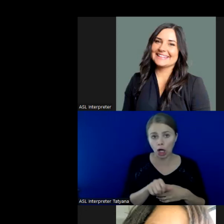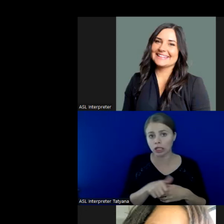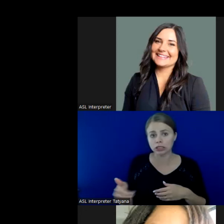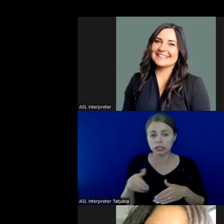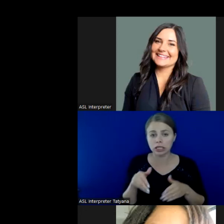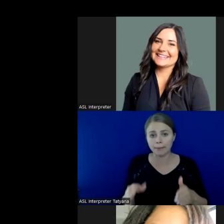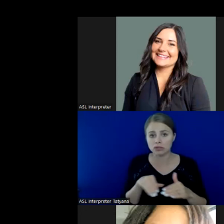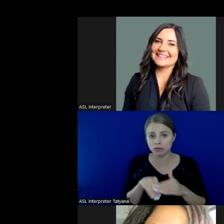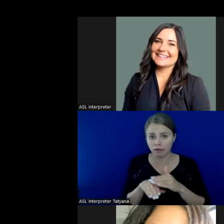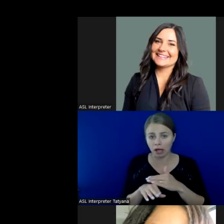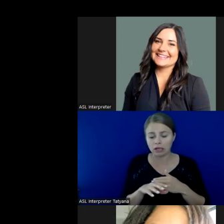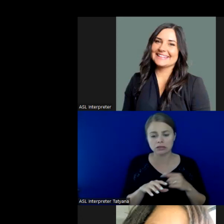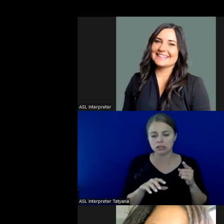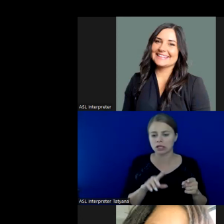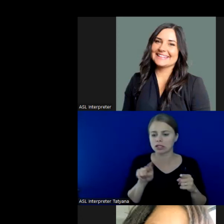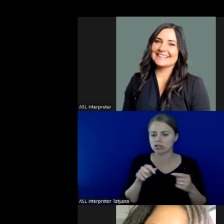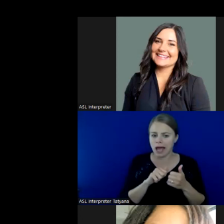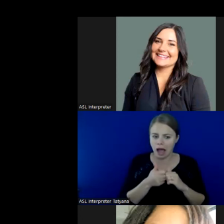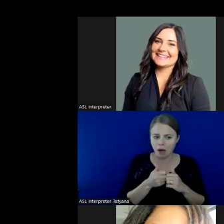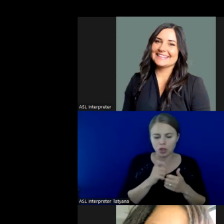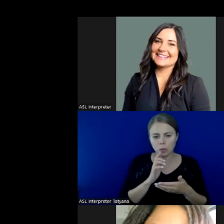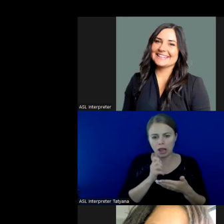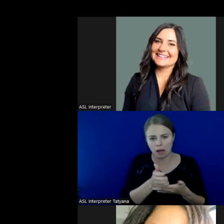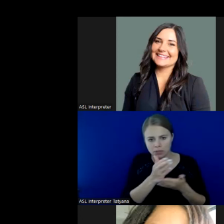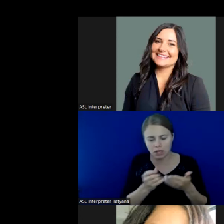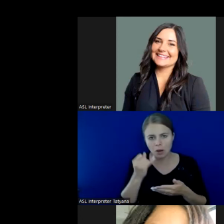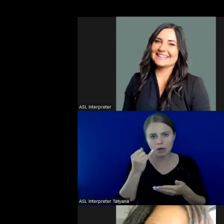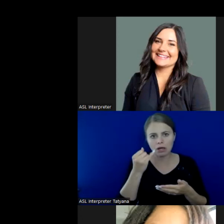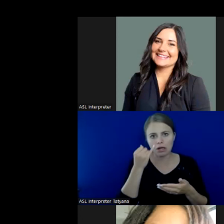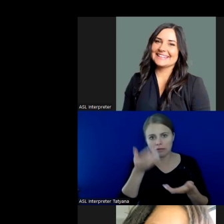It was really, how would you accommodate someone upon request if there was an accessibility barrier?